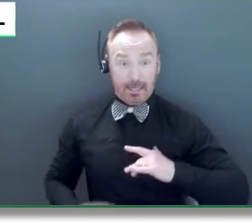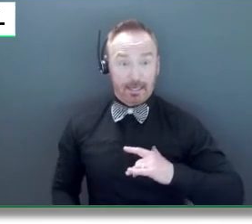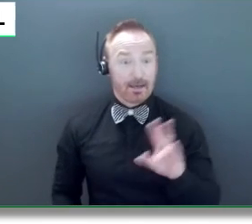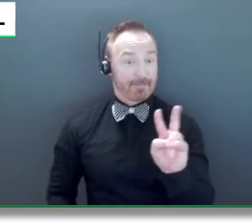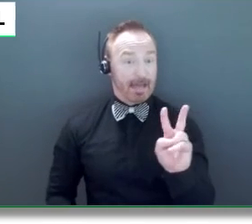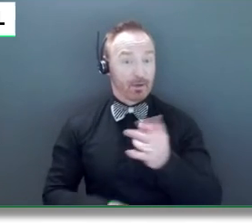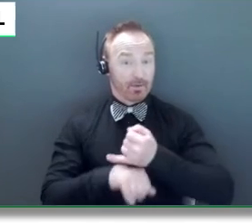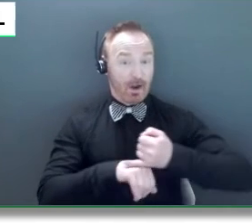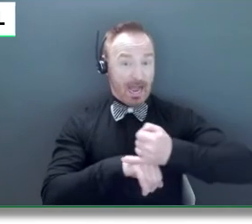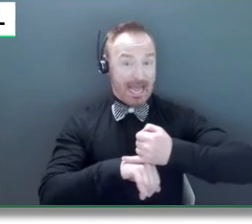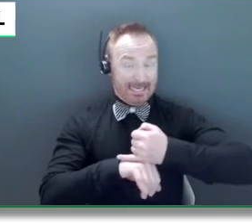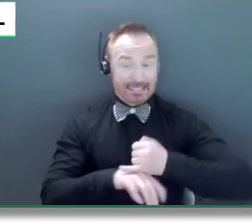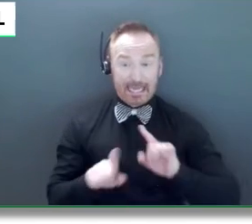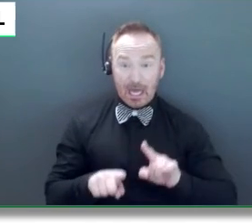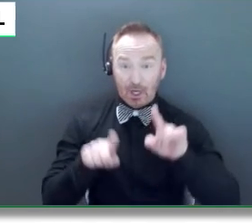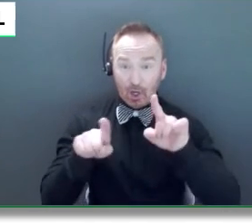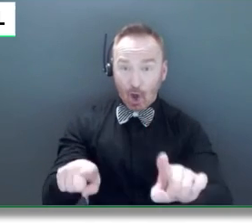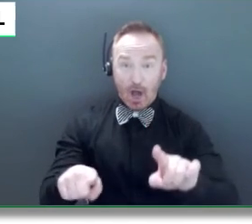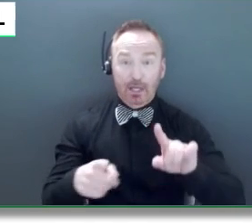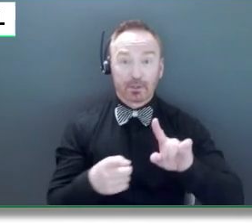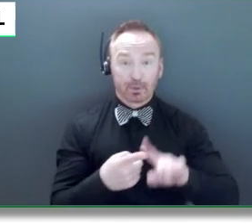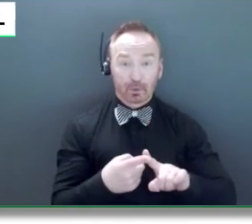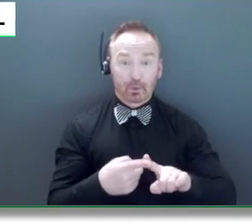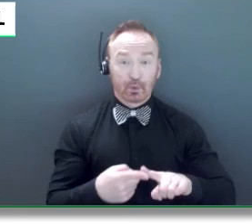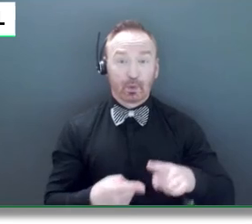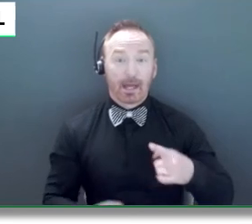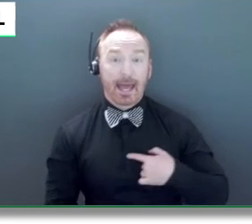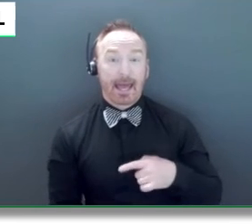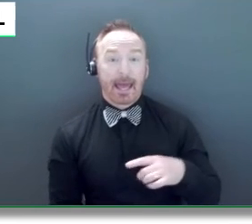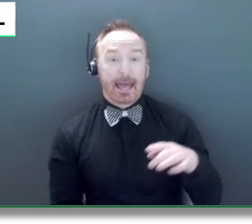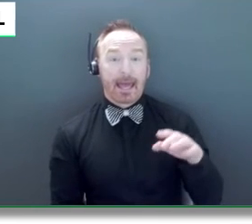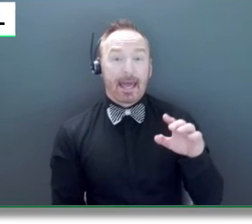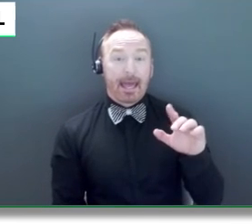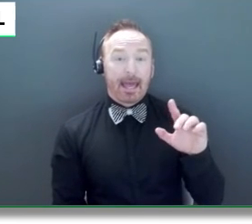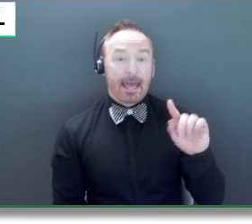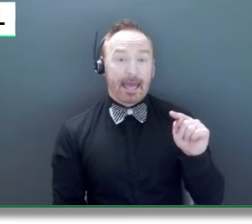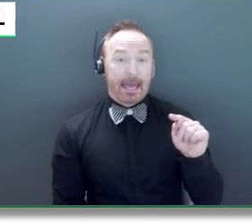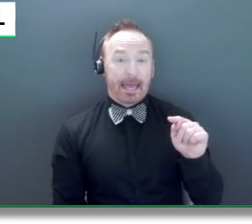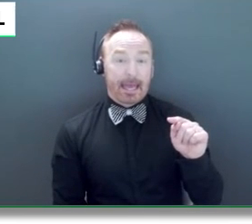on Hornby Island um and uh yeah there was nice gravel hard